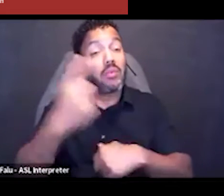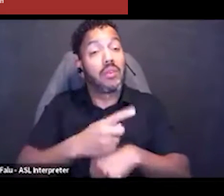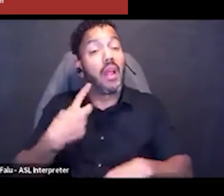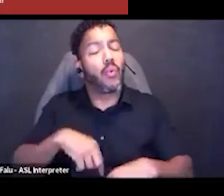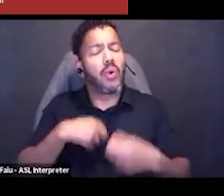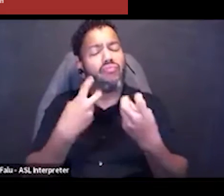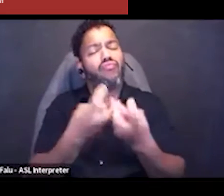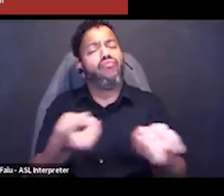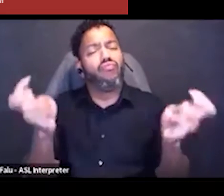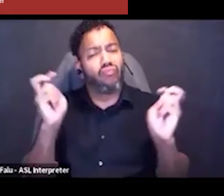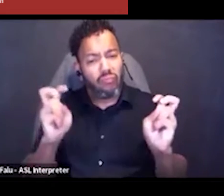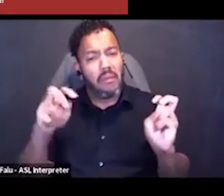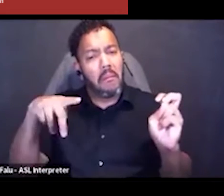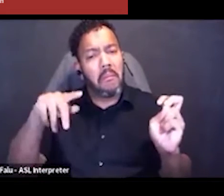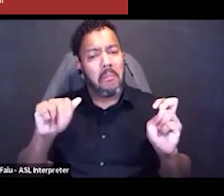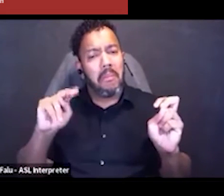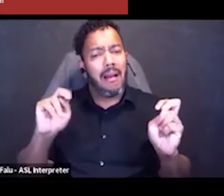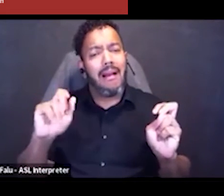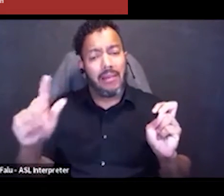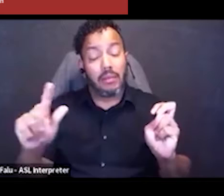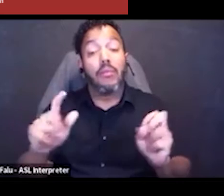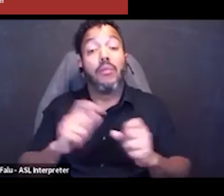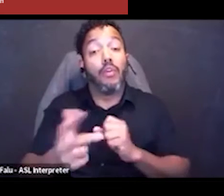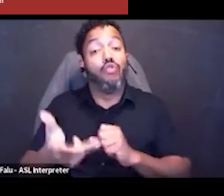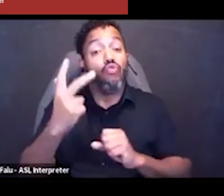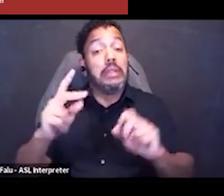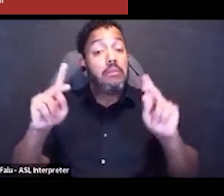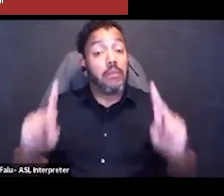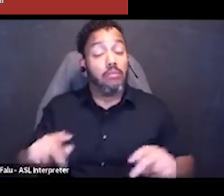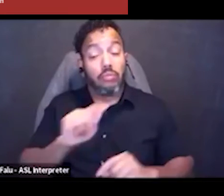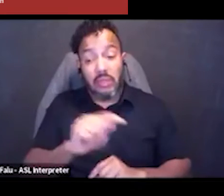response to COVID is affecting people with disabilities.